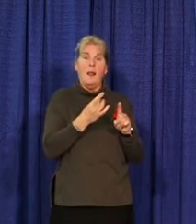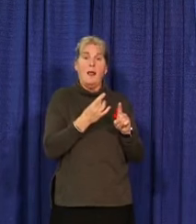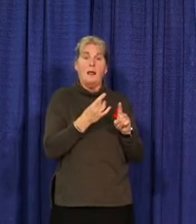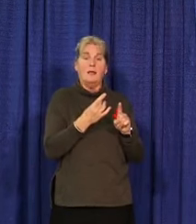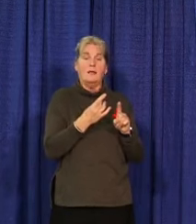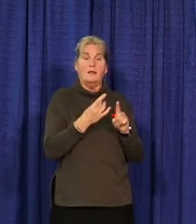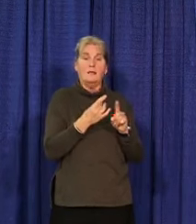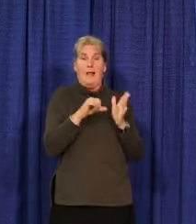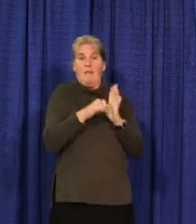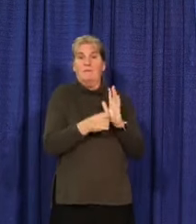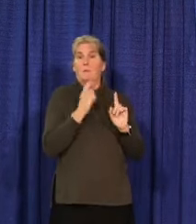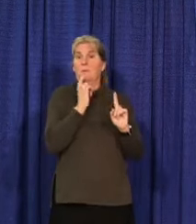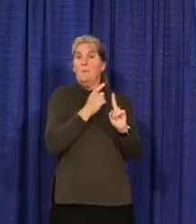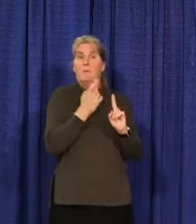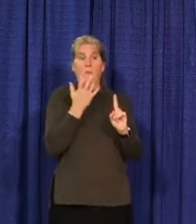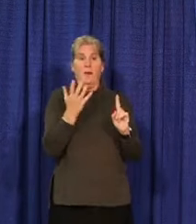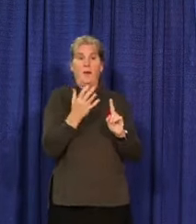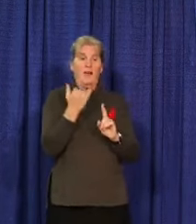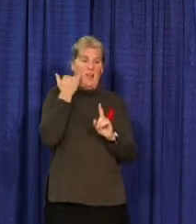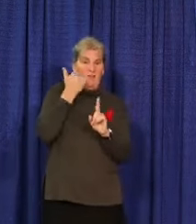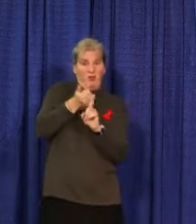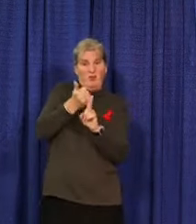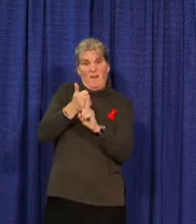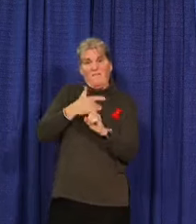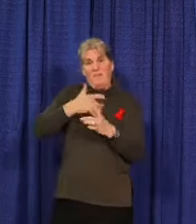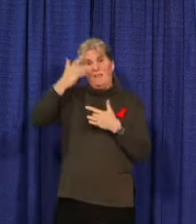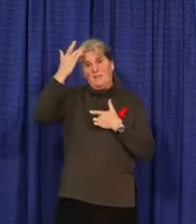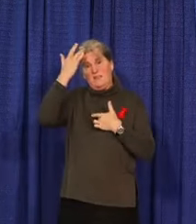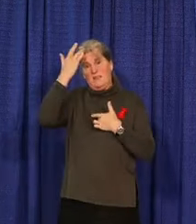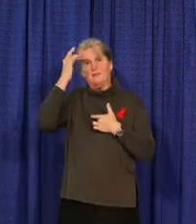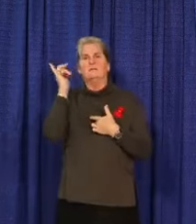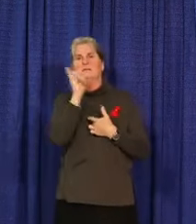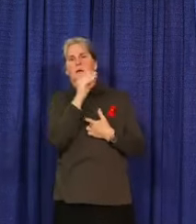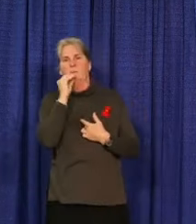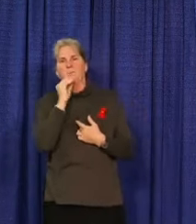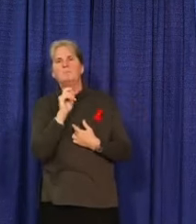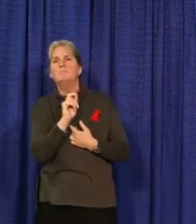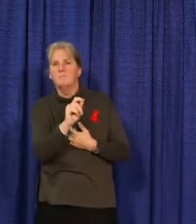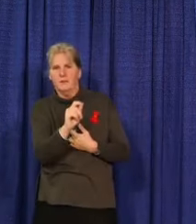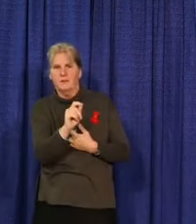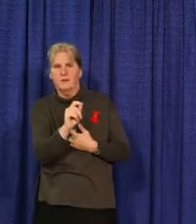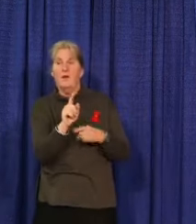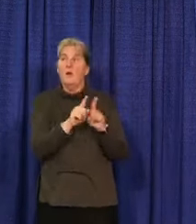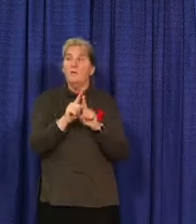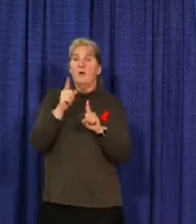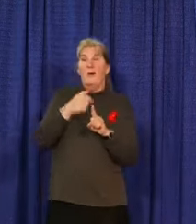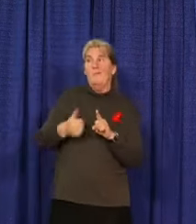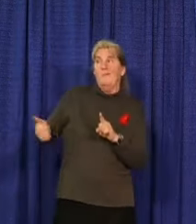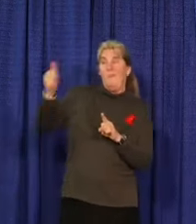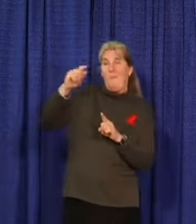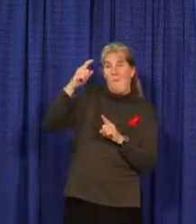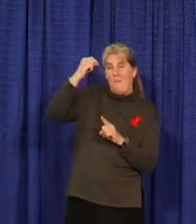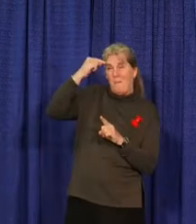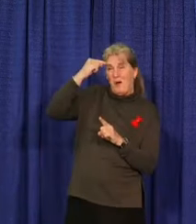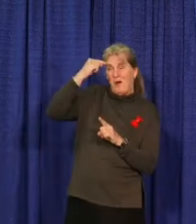would like to strongly reiterate. And that is, if you're sick, stay home. Employers, if your workers show